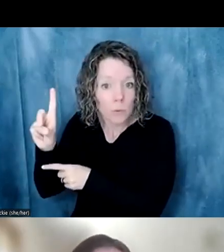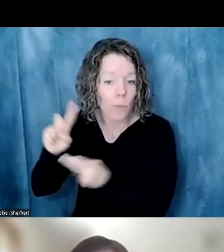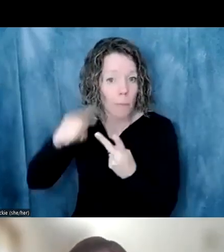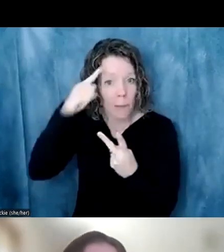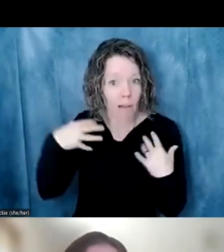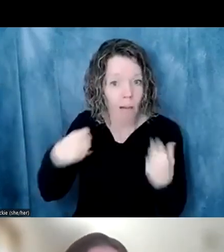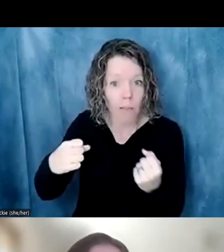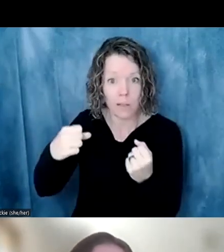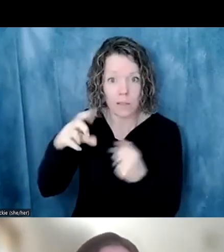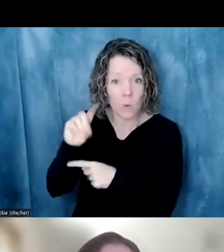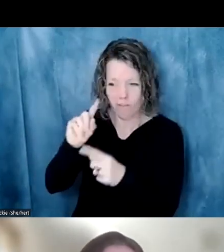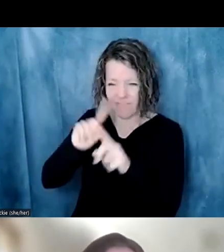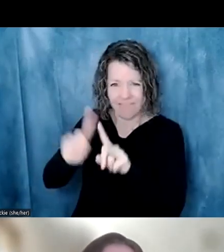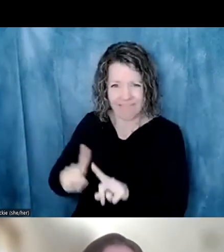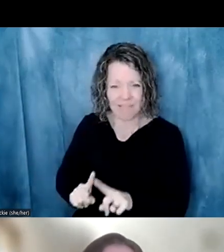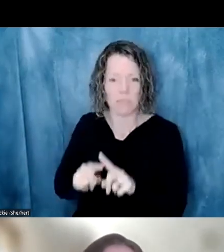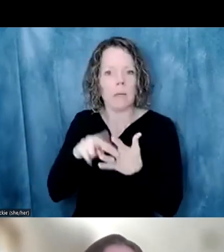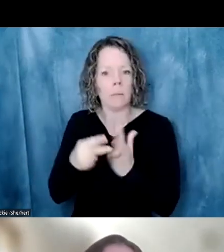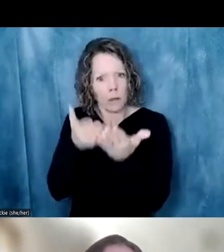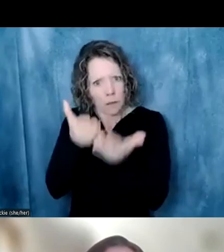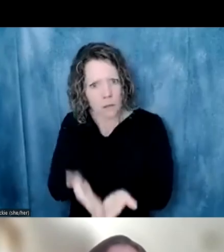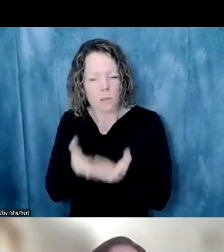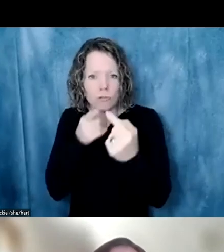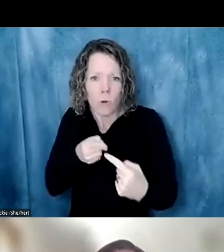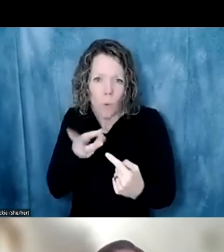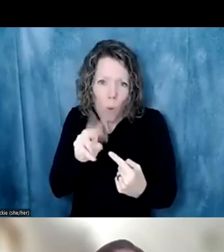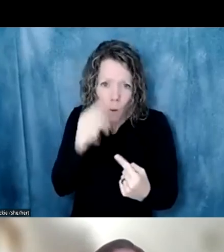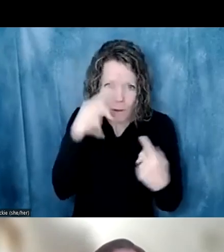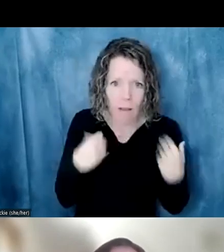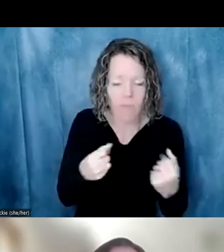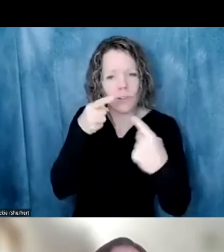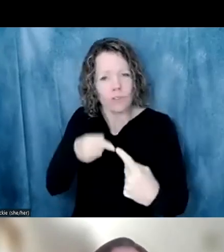and also struggling with coping with substances. And a person is not usually going to tell you,